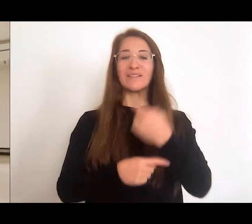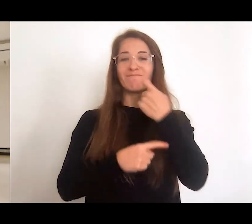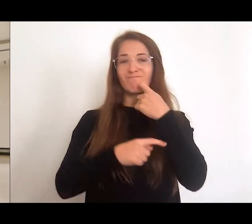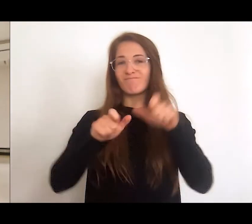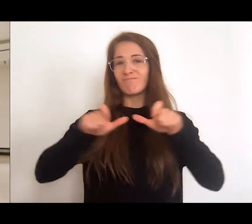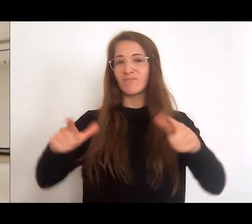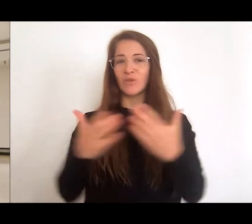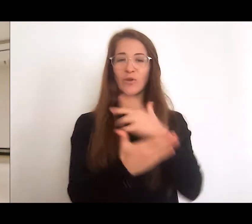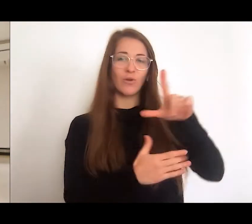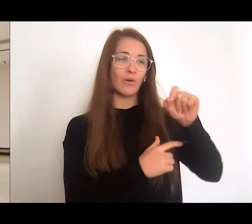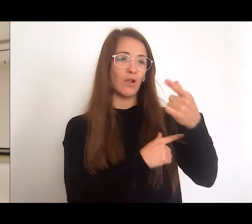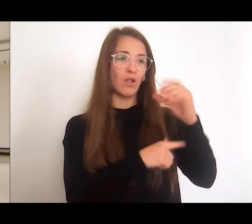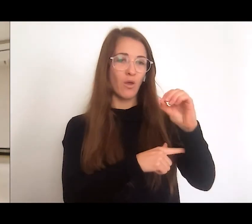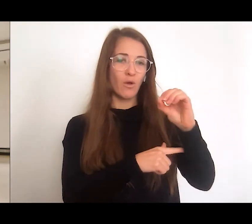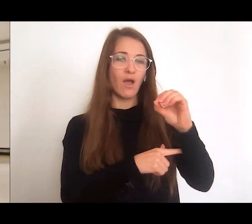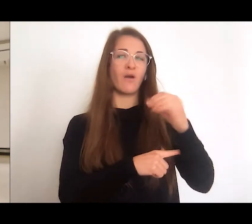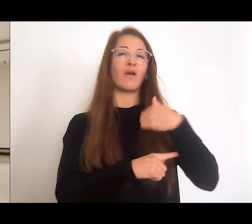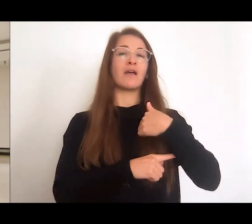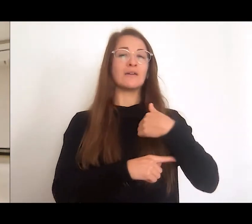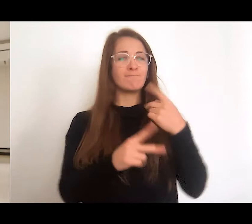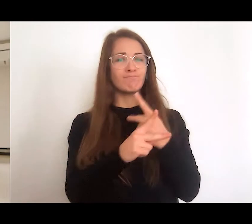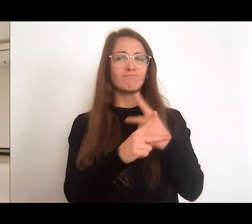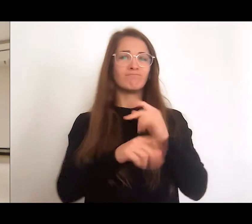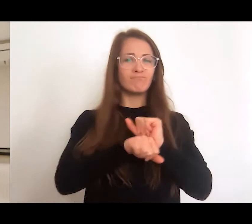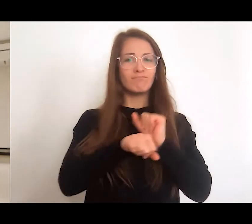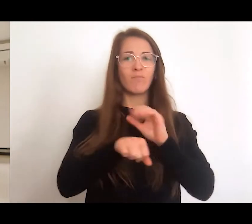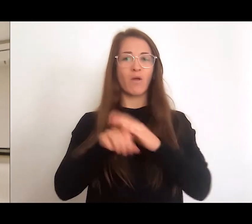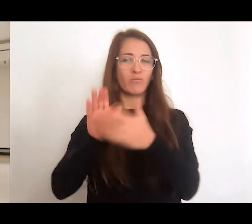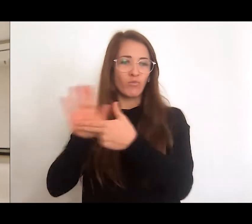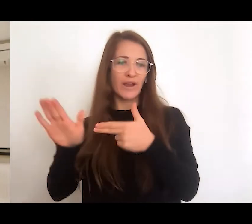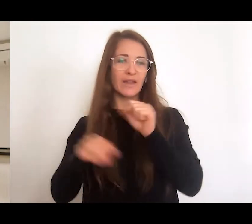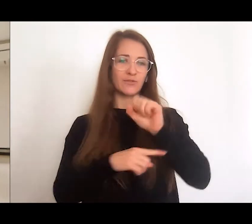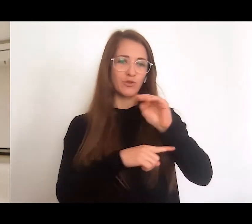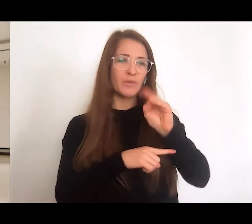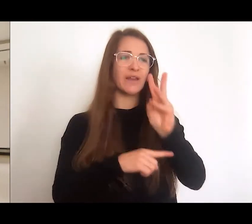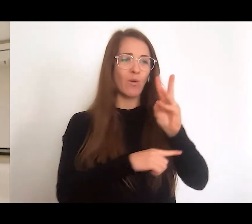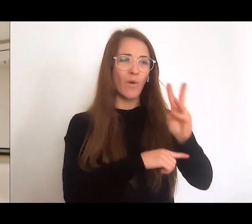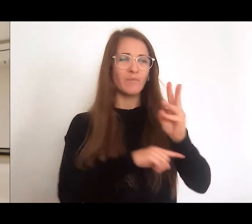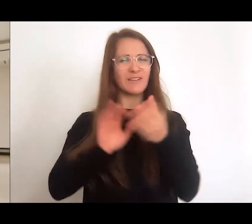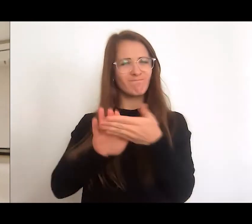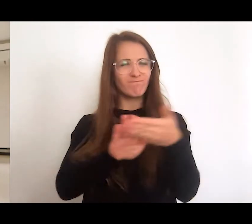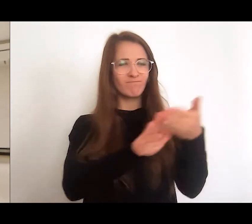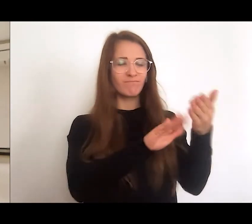DO, DO TAKE CARE OF THE BRANDING